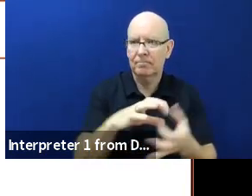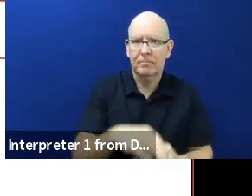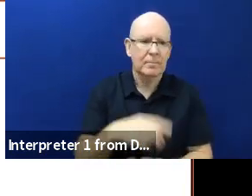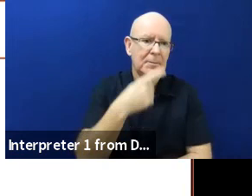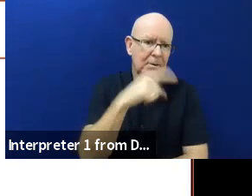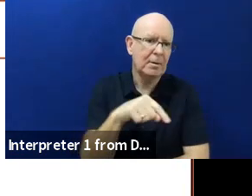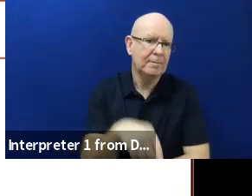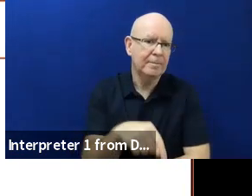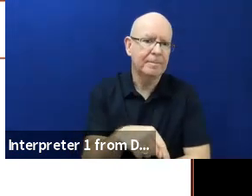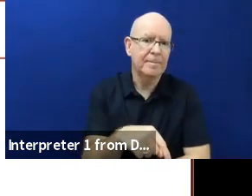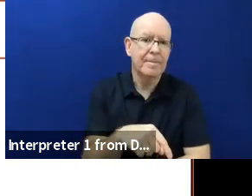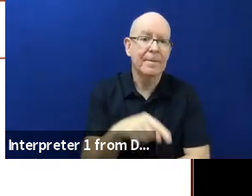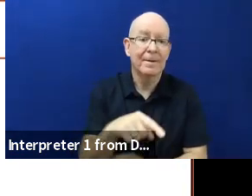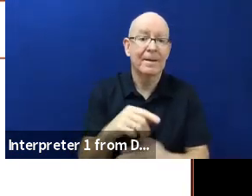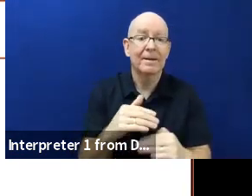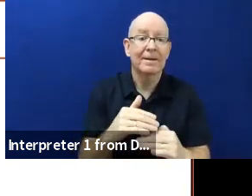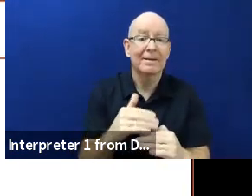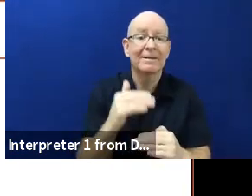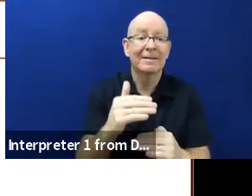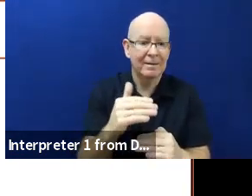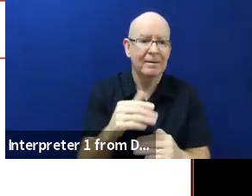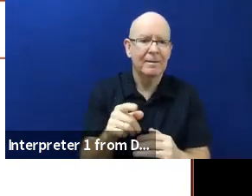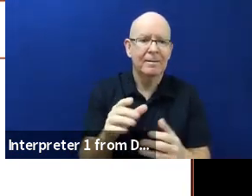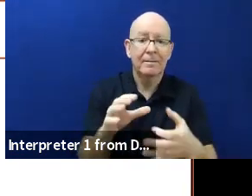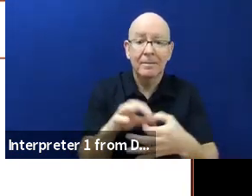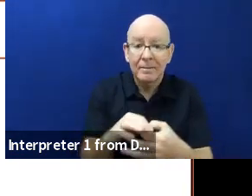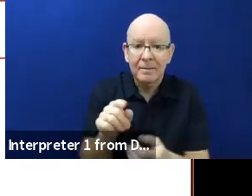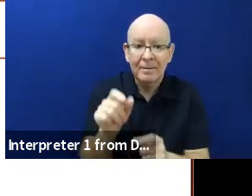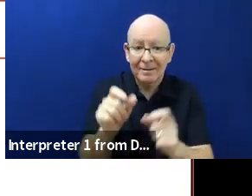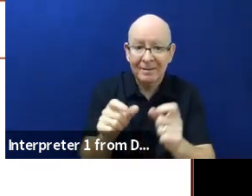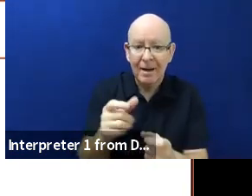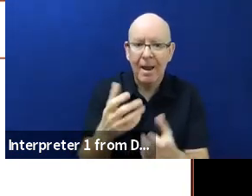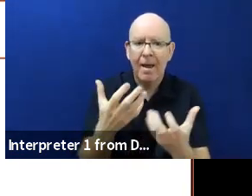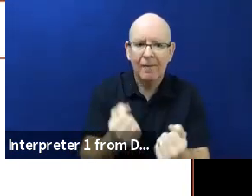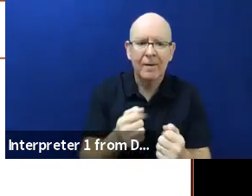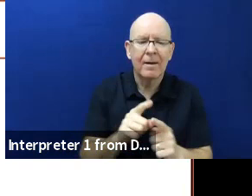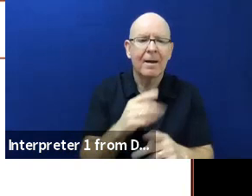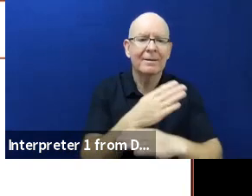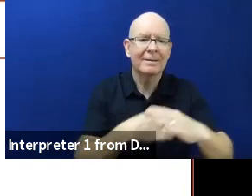are concurrent which means you can have more than one of them at the same time. The disability